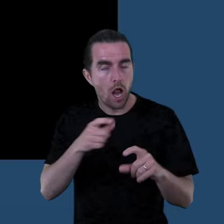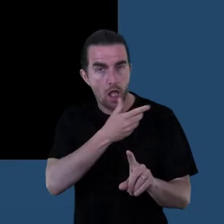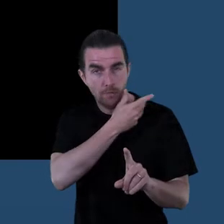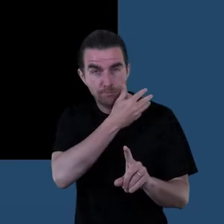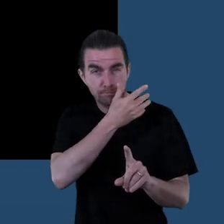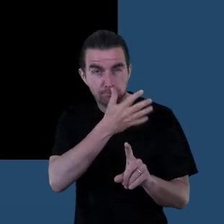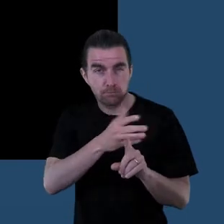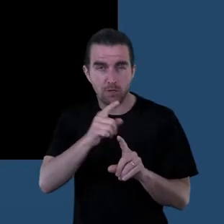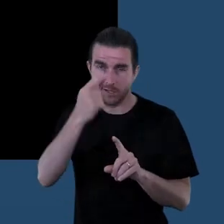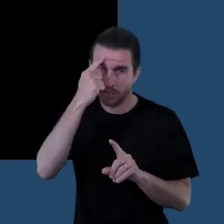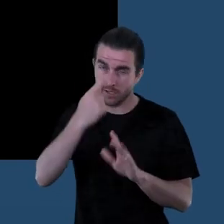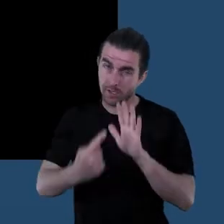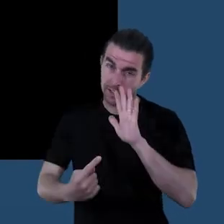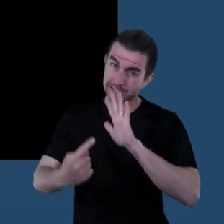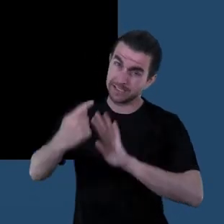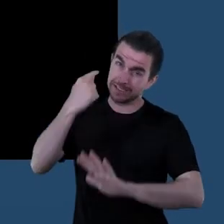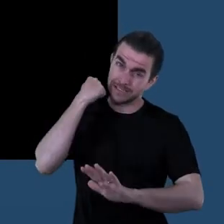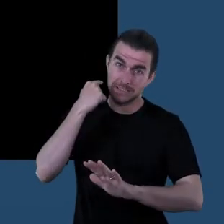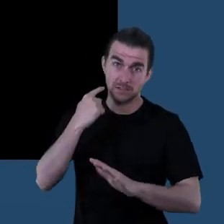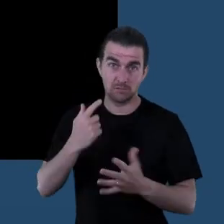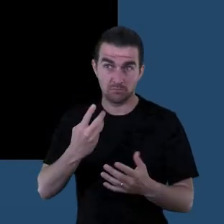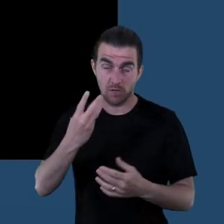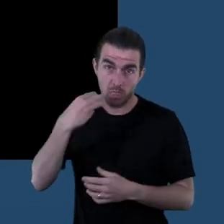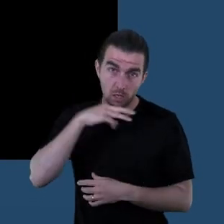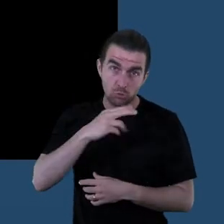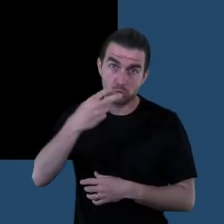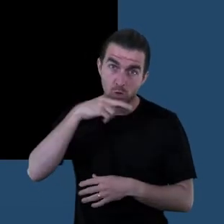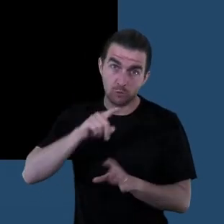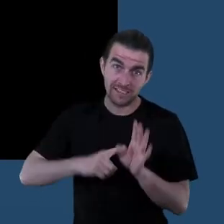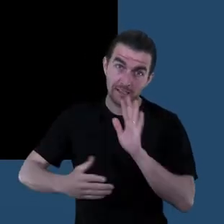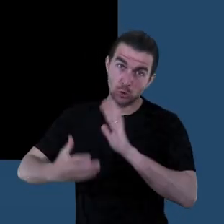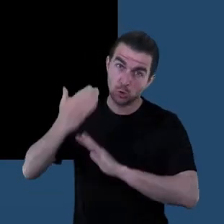And of course, think about the age of the collections, going back several centuries,